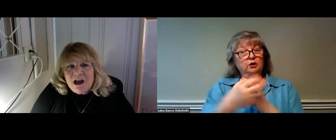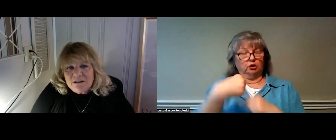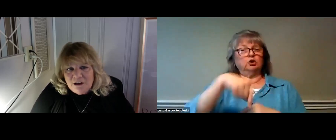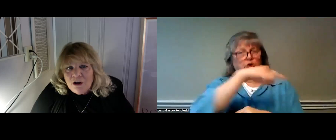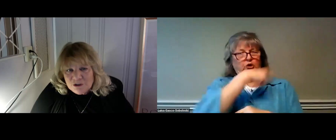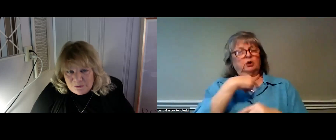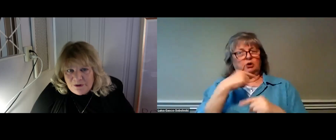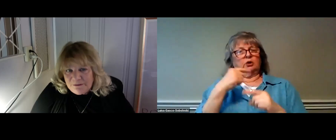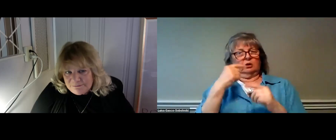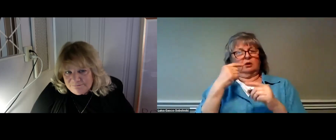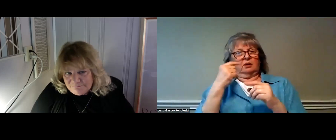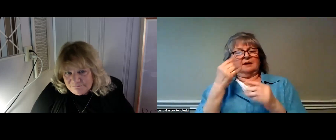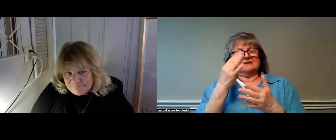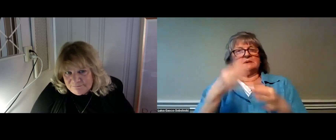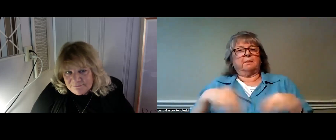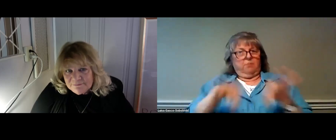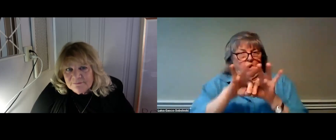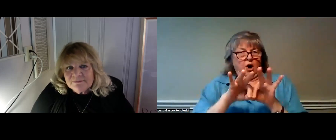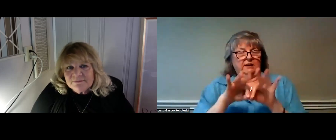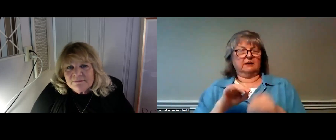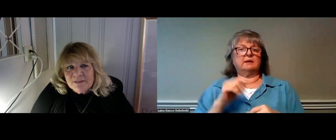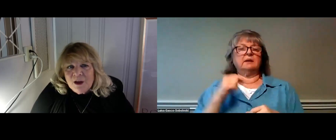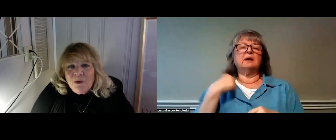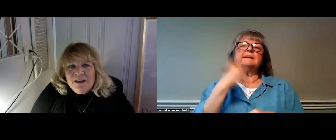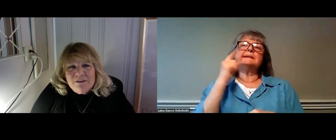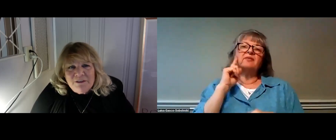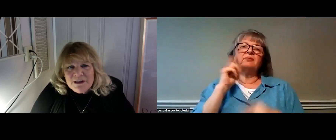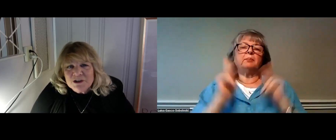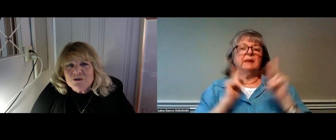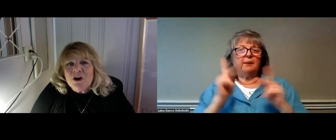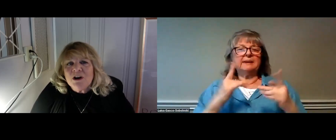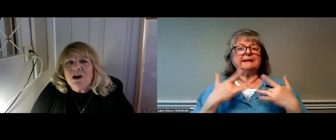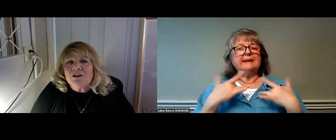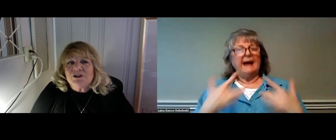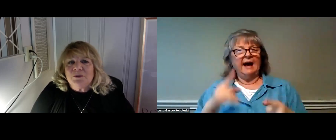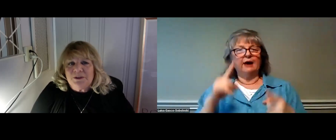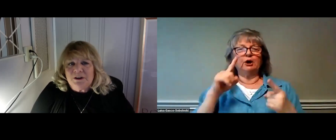and not cultural. We have a very strong culture within our community.